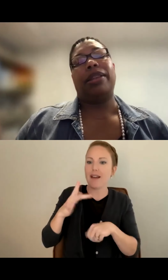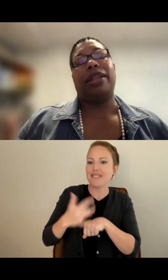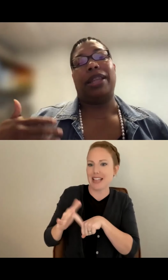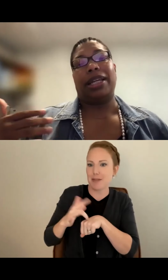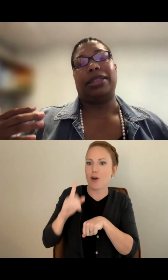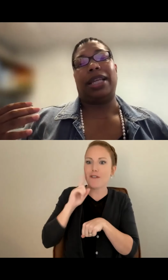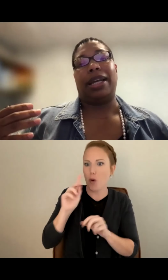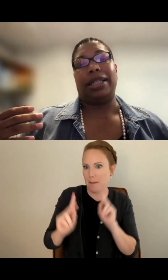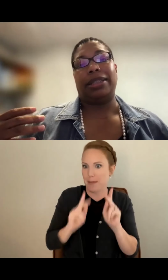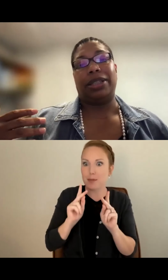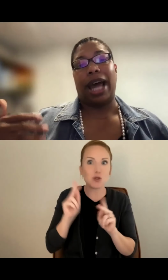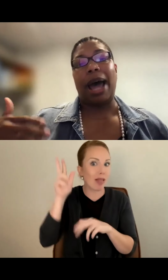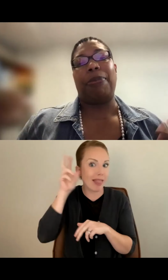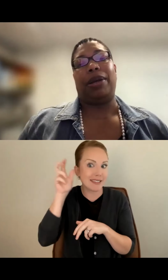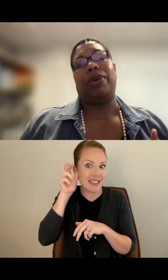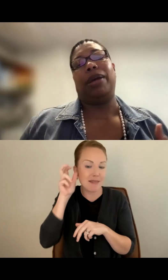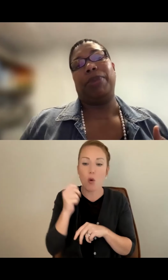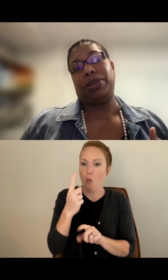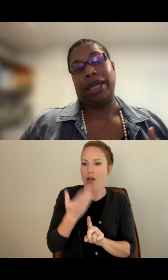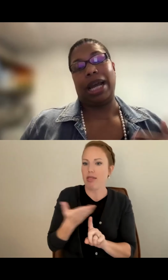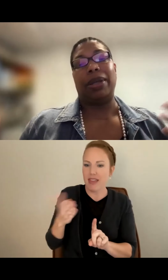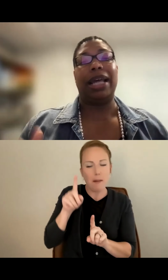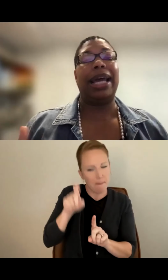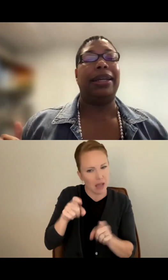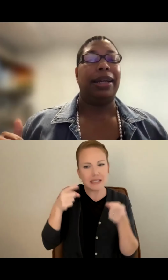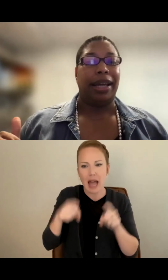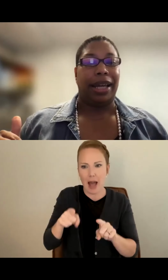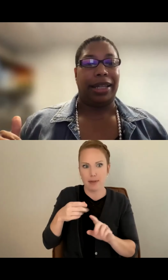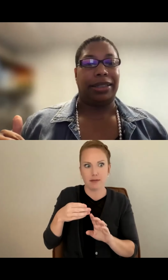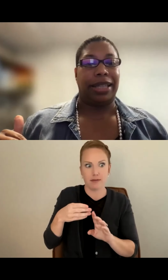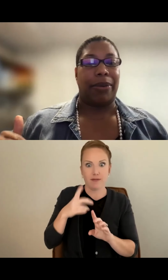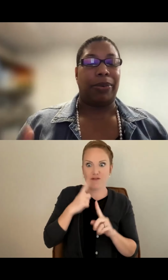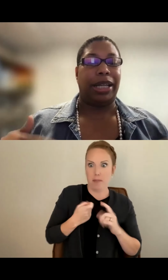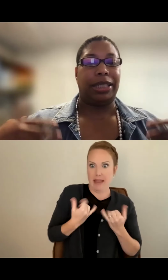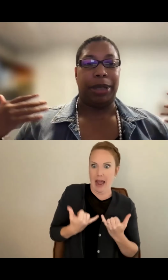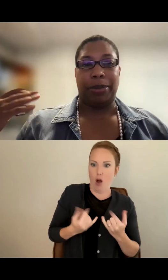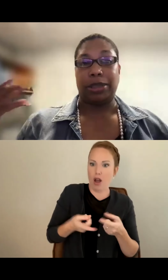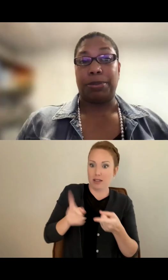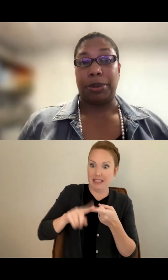One of the things that needs to happen between now and then is that we need to be able to